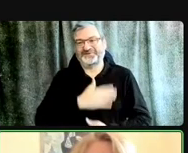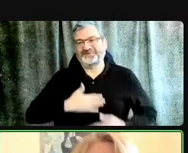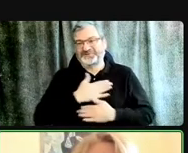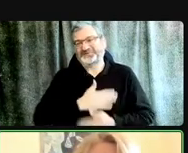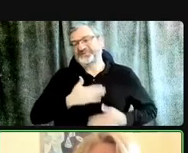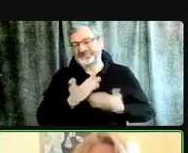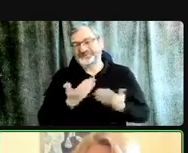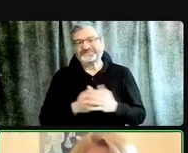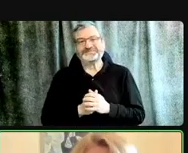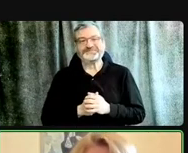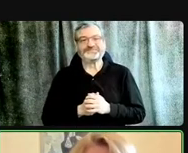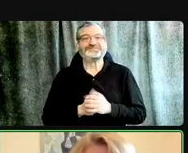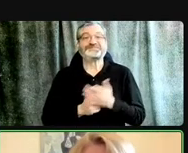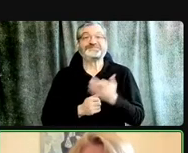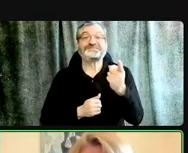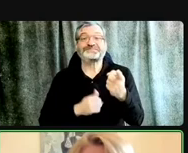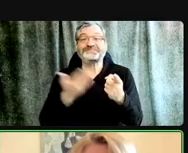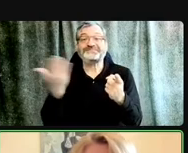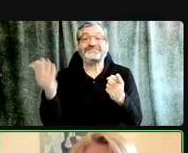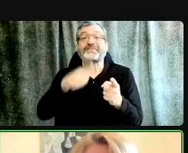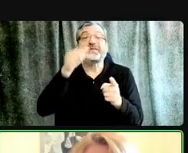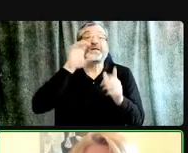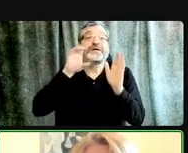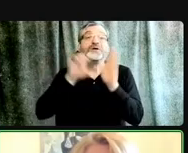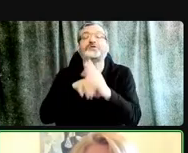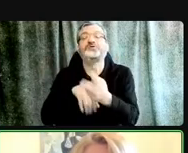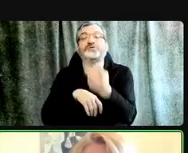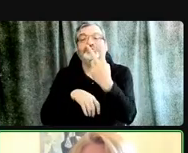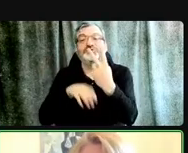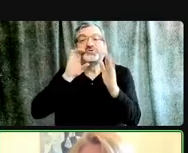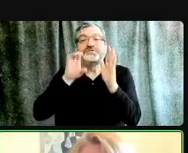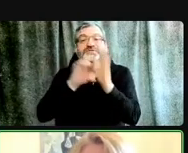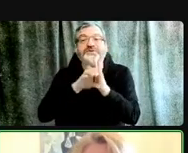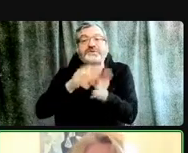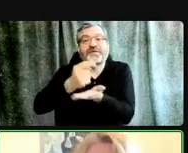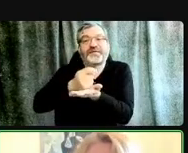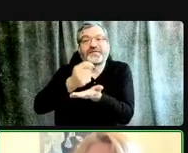Here is another photo. Here are two photos of therapy dogs in our garden.